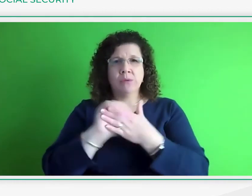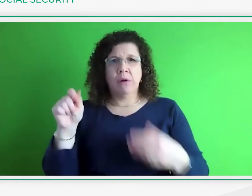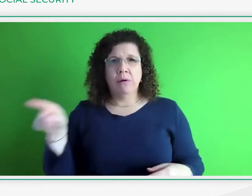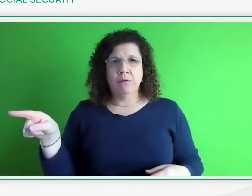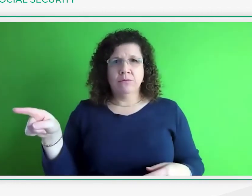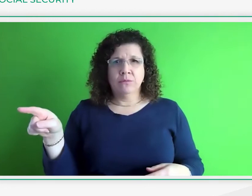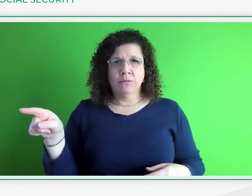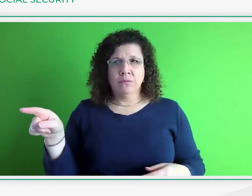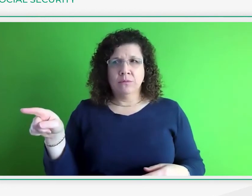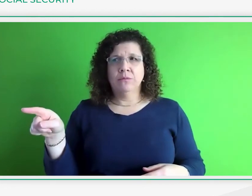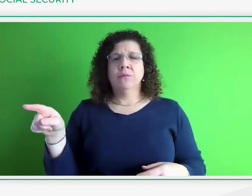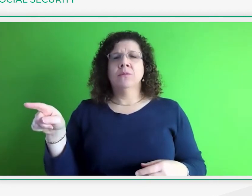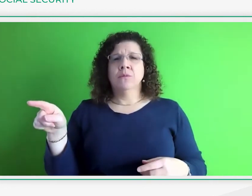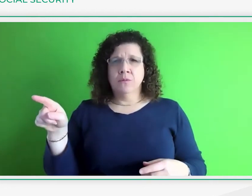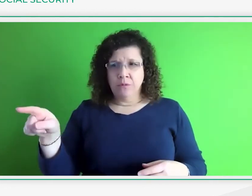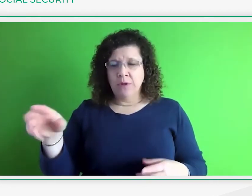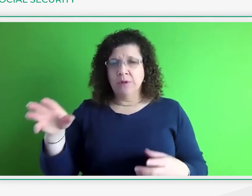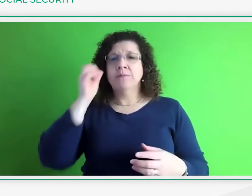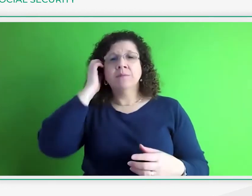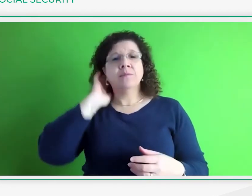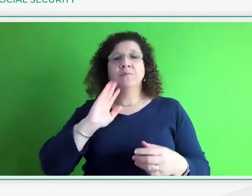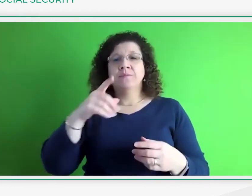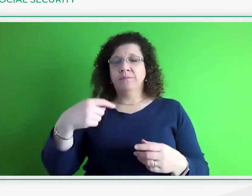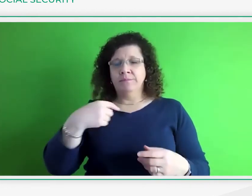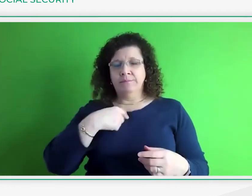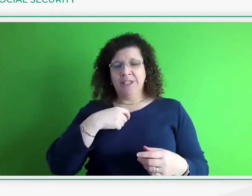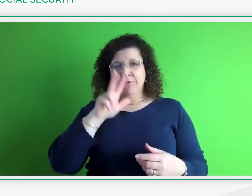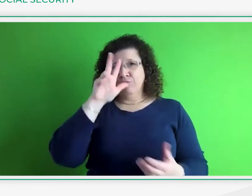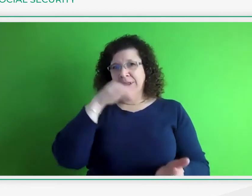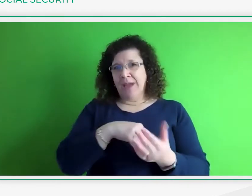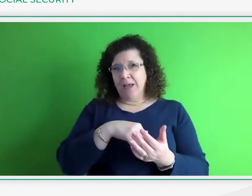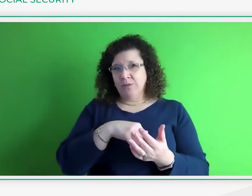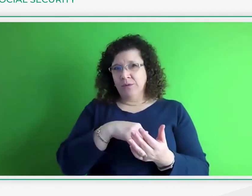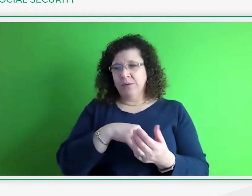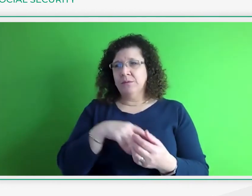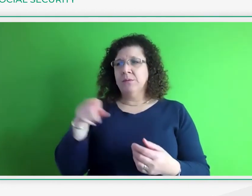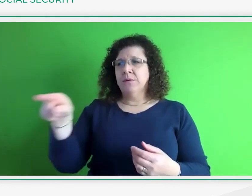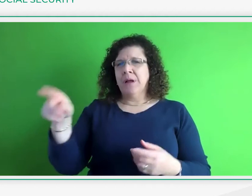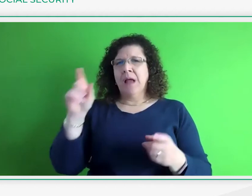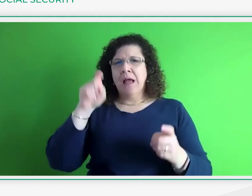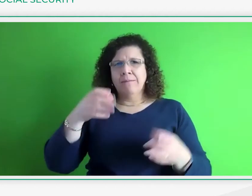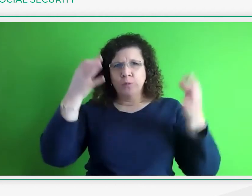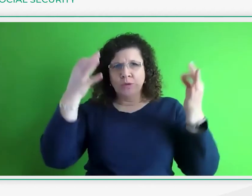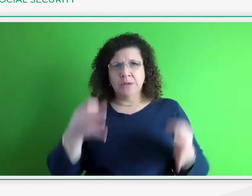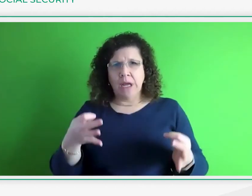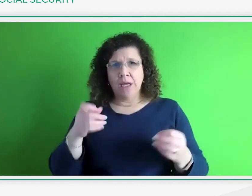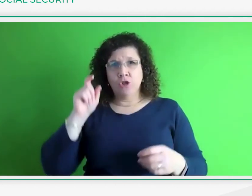get, say, $2,000. So my benefit is $3,000.